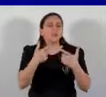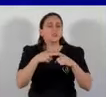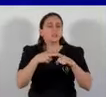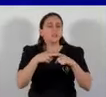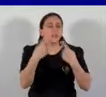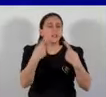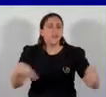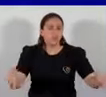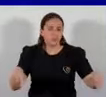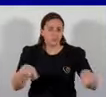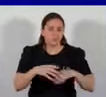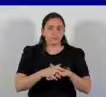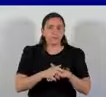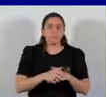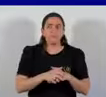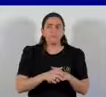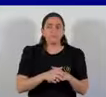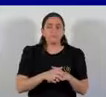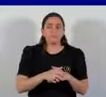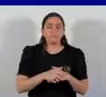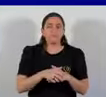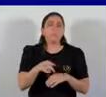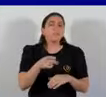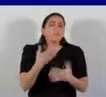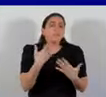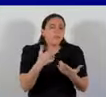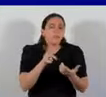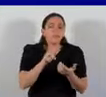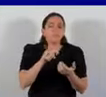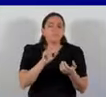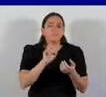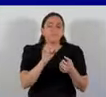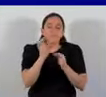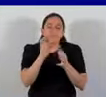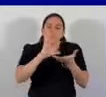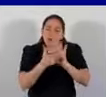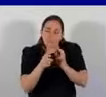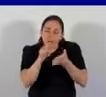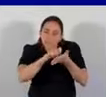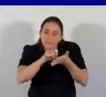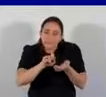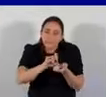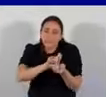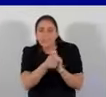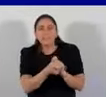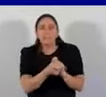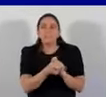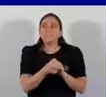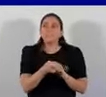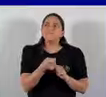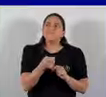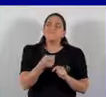With exogenous technological progress Then the model could be fixed, the truth